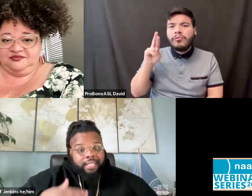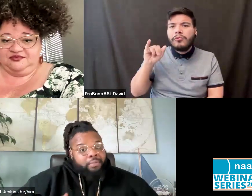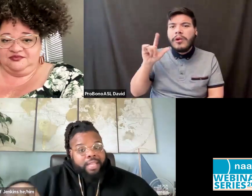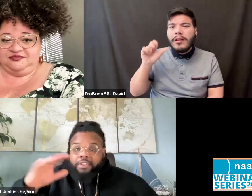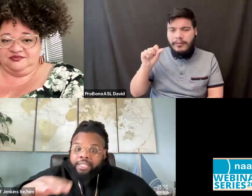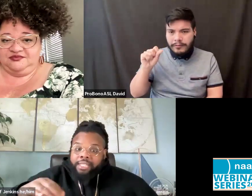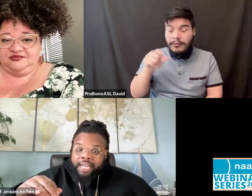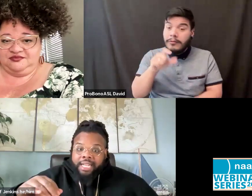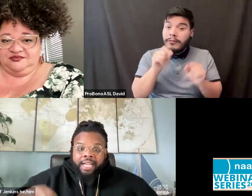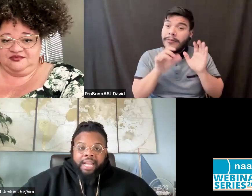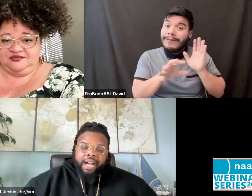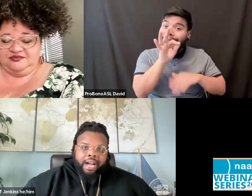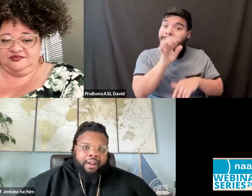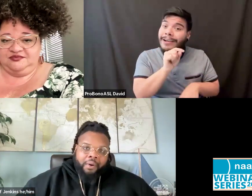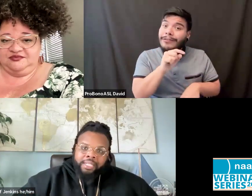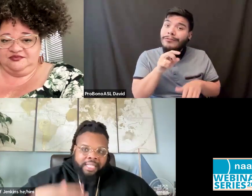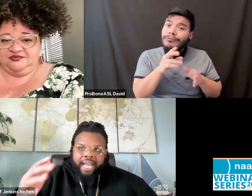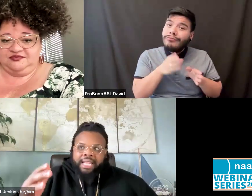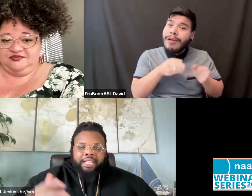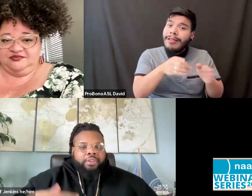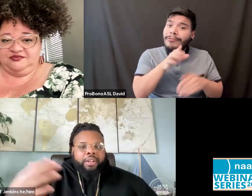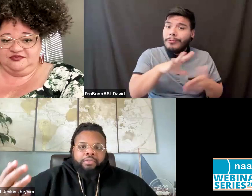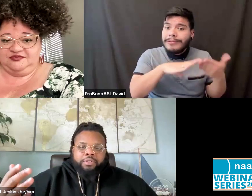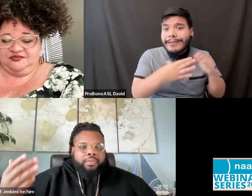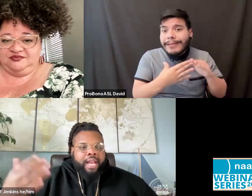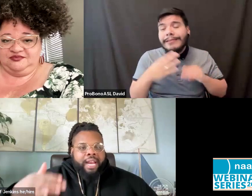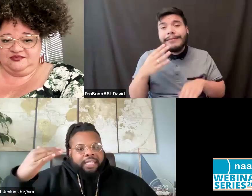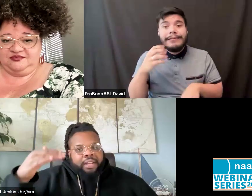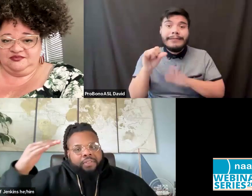That's what your city or state that you can go do that and they tell you